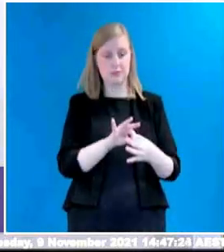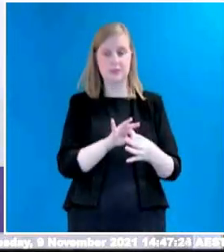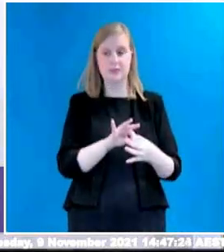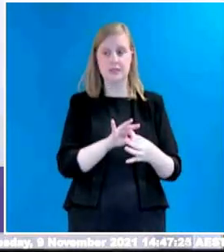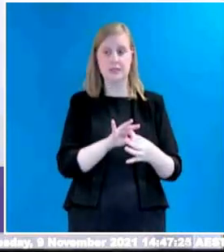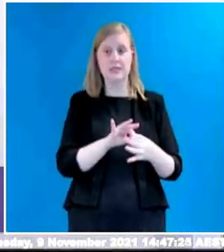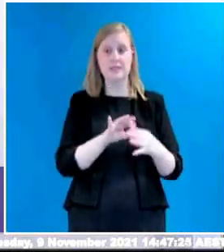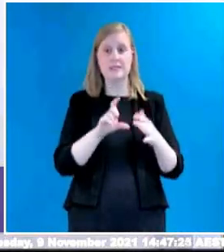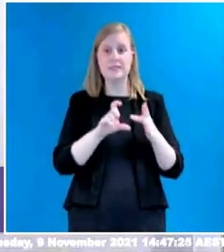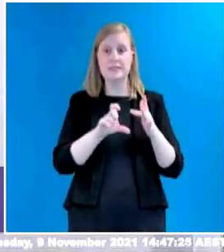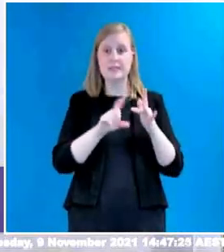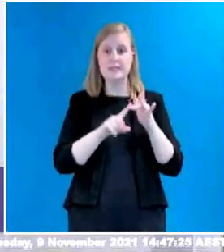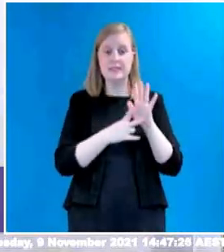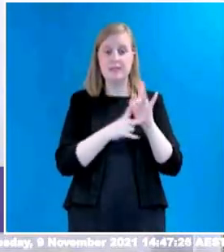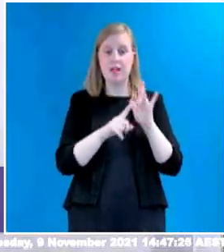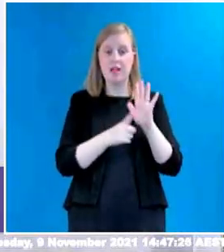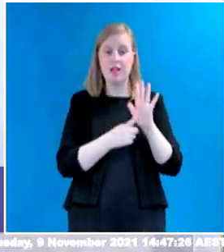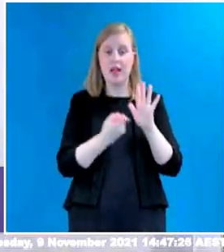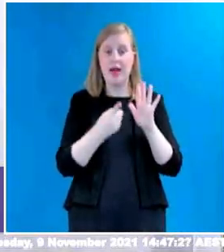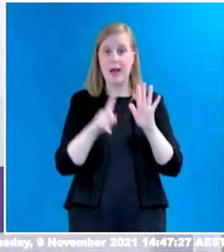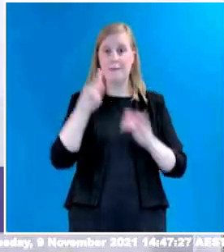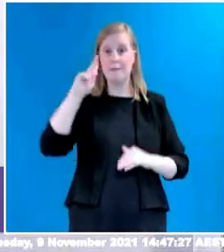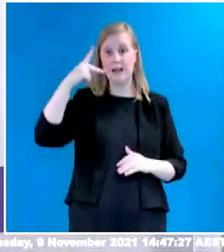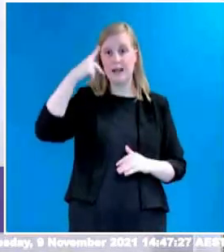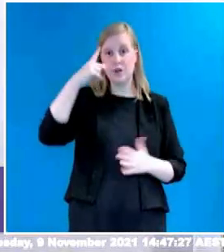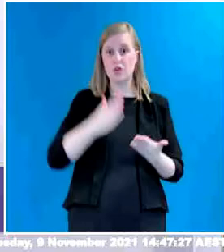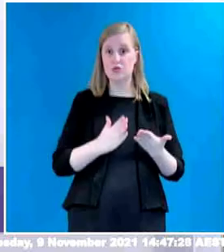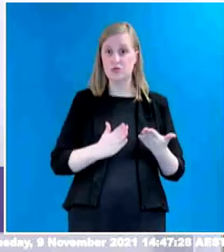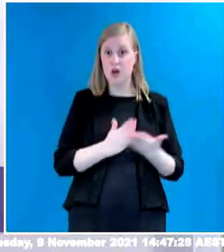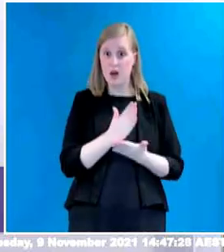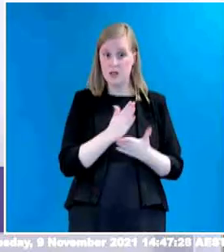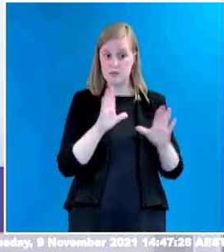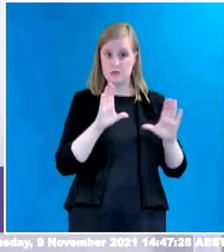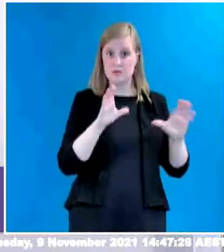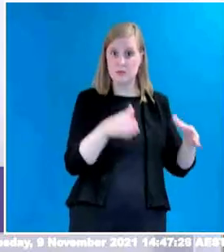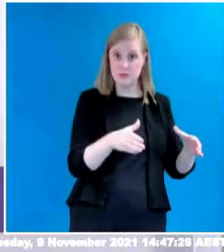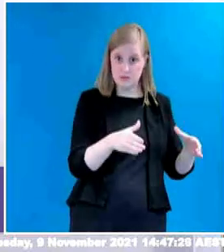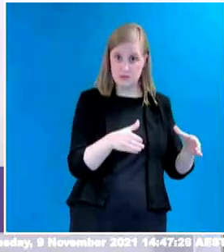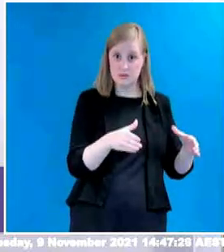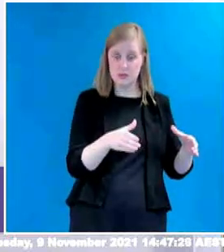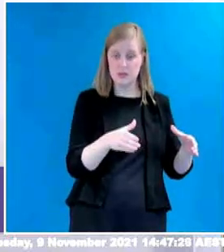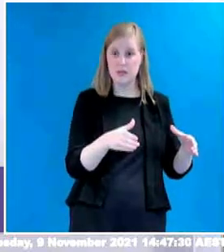governments don't have to do a lot to ensure those rights might be protected?